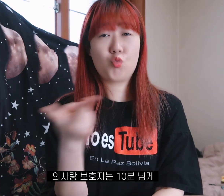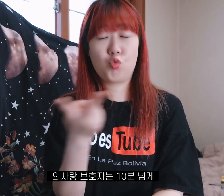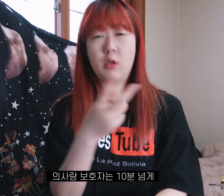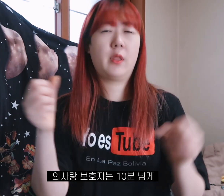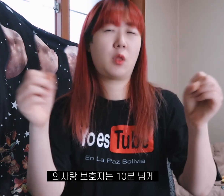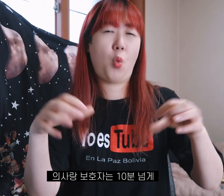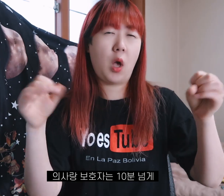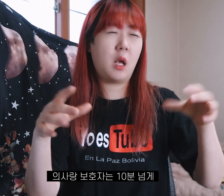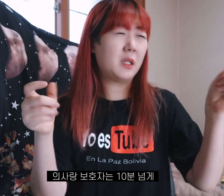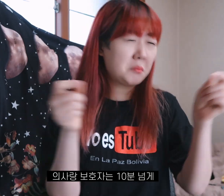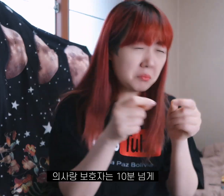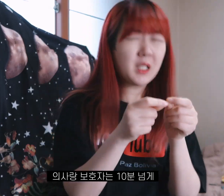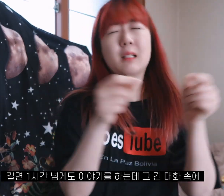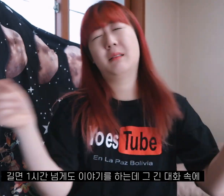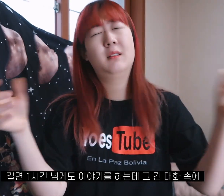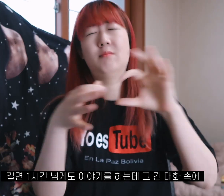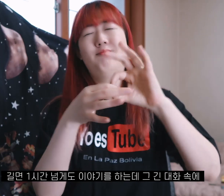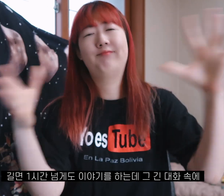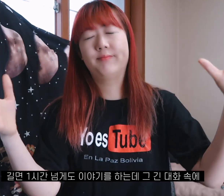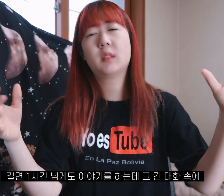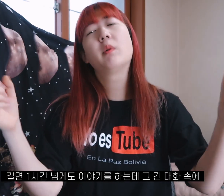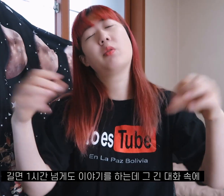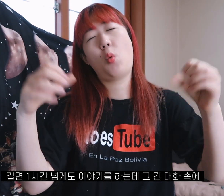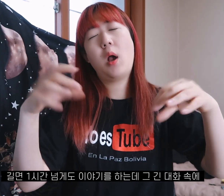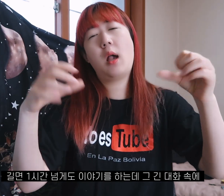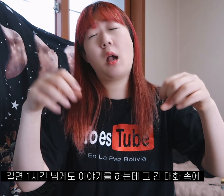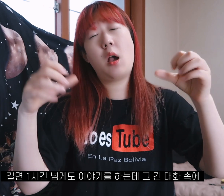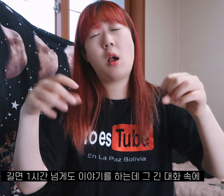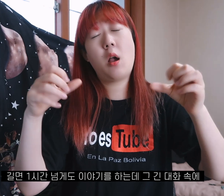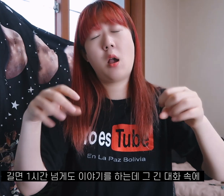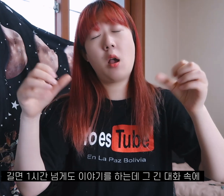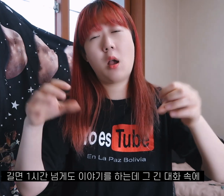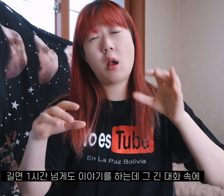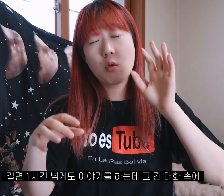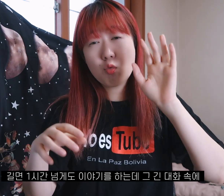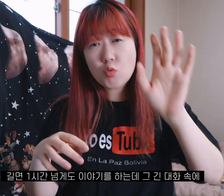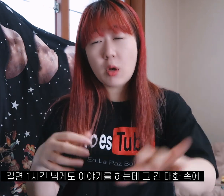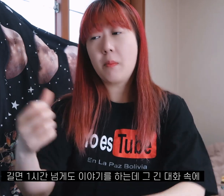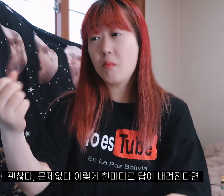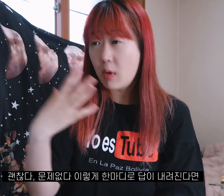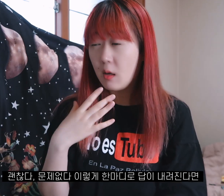Doctors and guardians talk for more than 10 minutes, or over an hour if it is long,